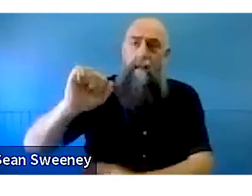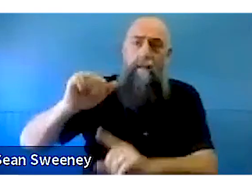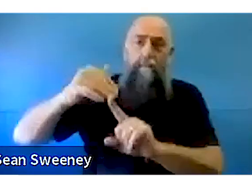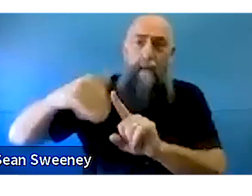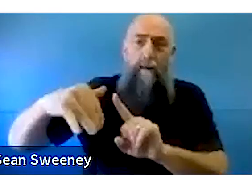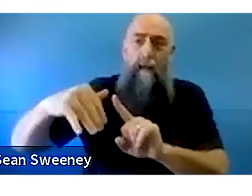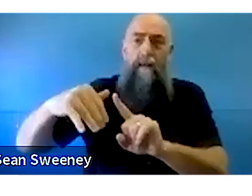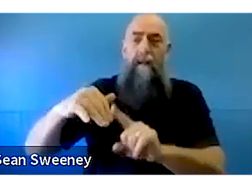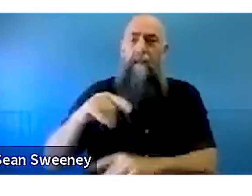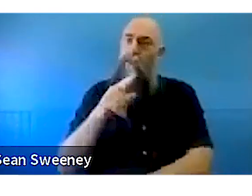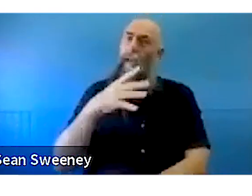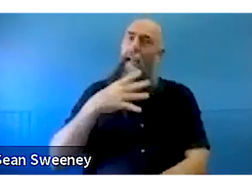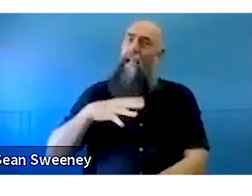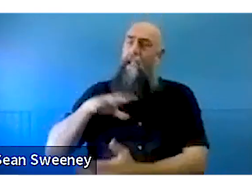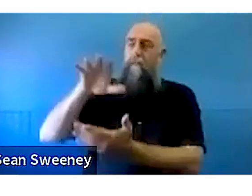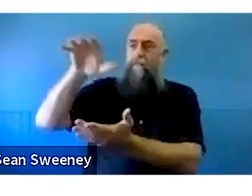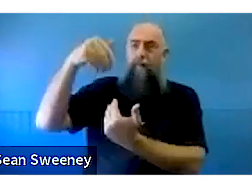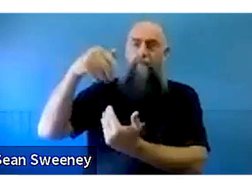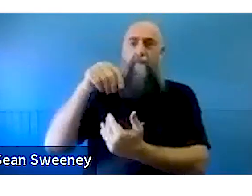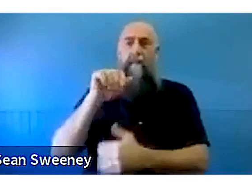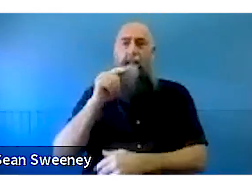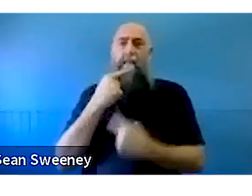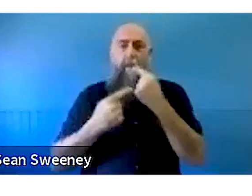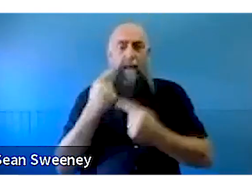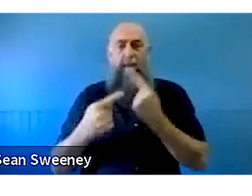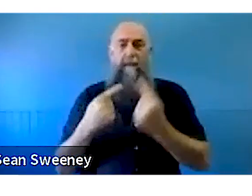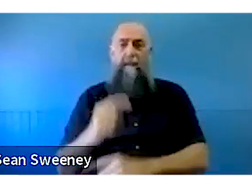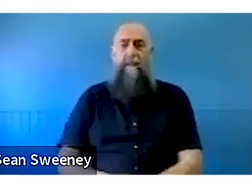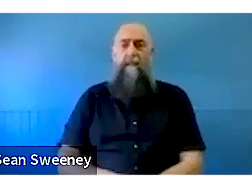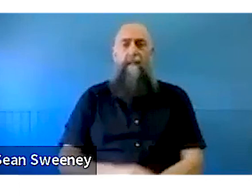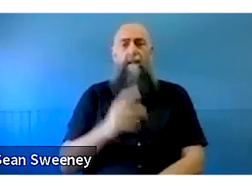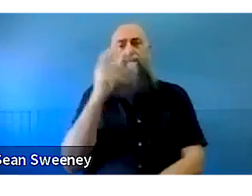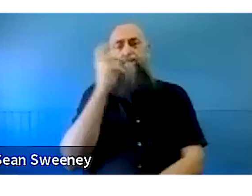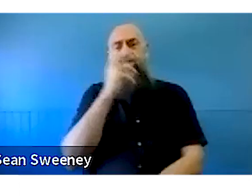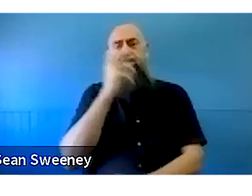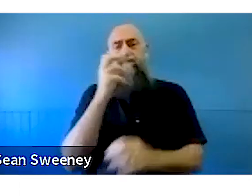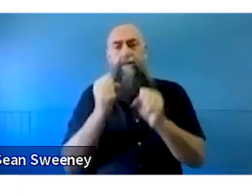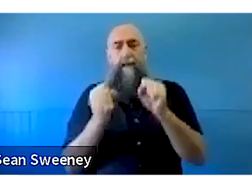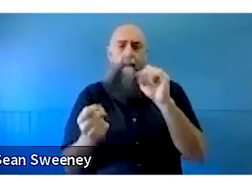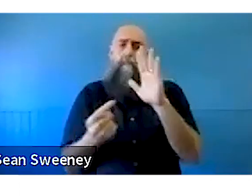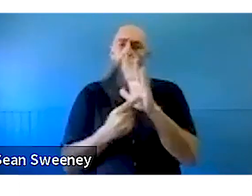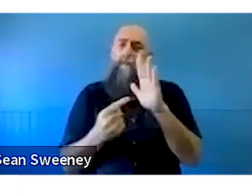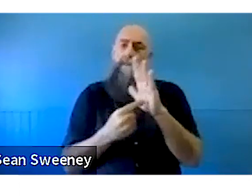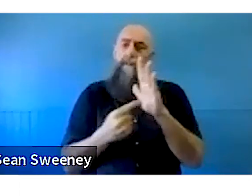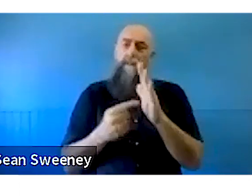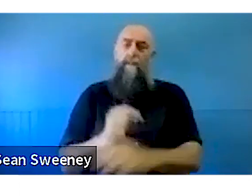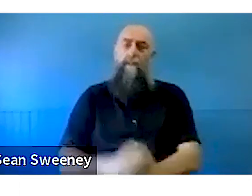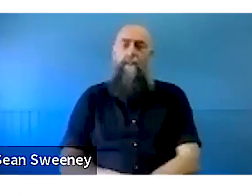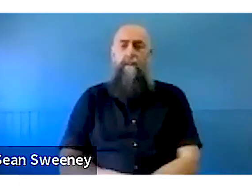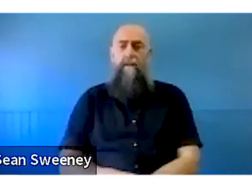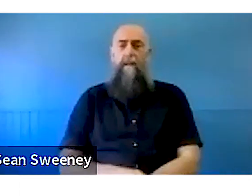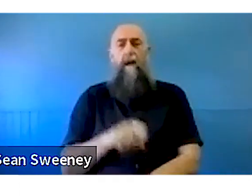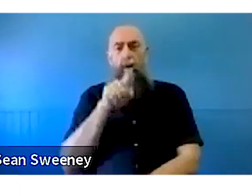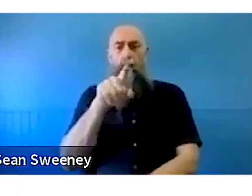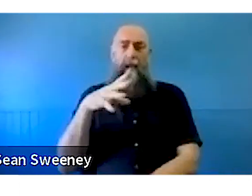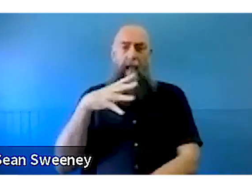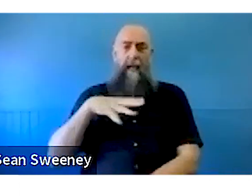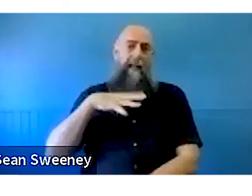I think it is really important, you need to know if you are